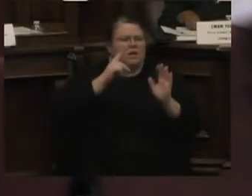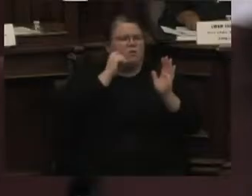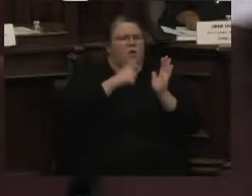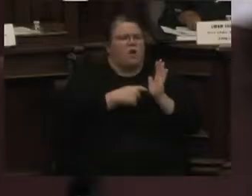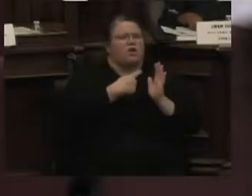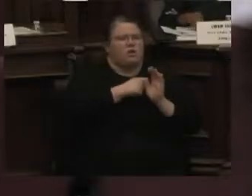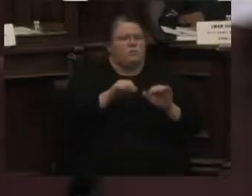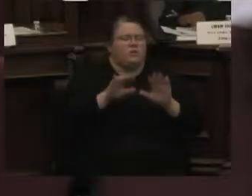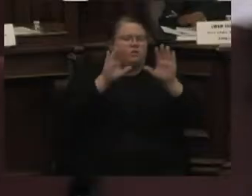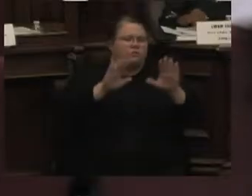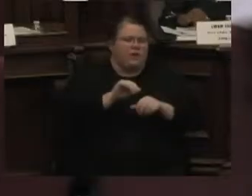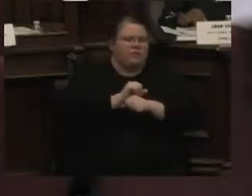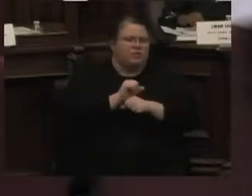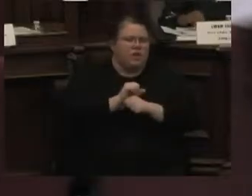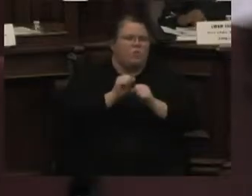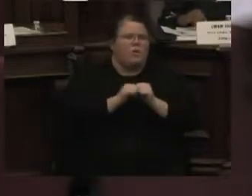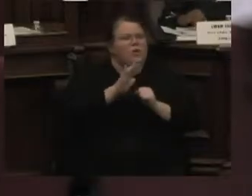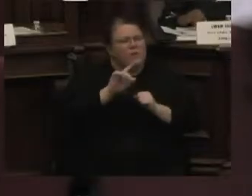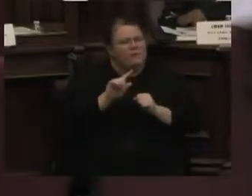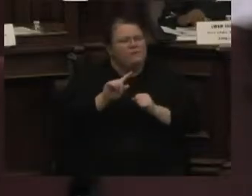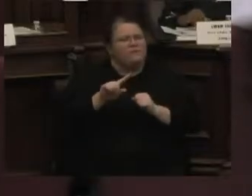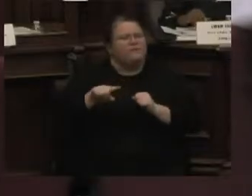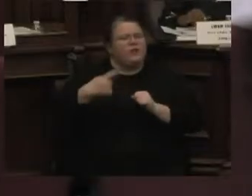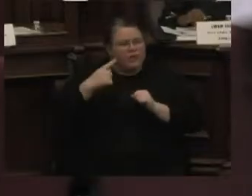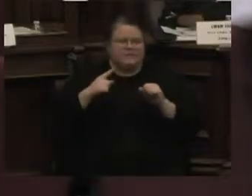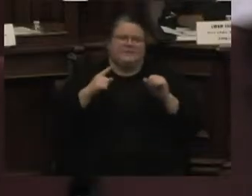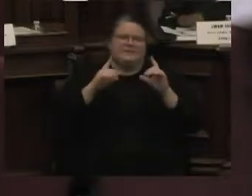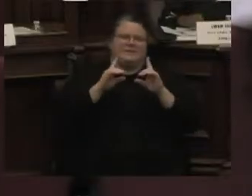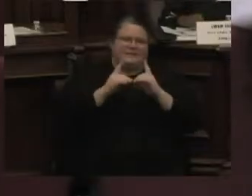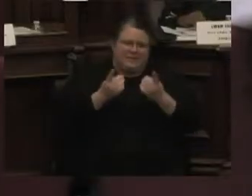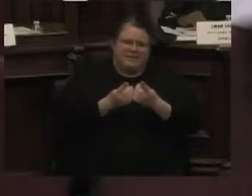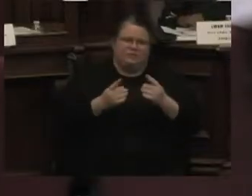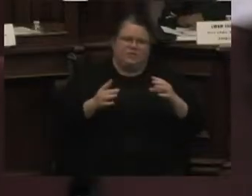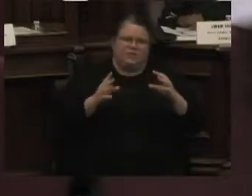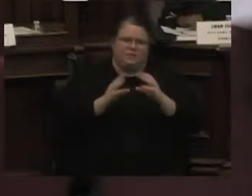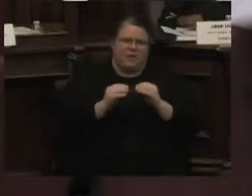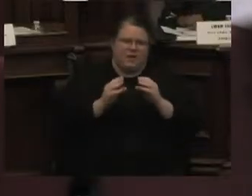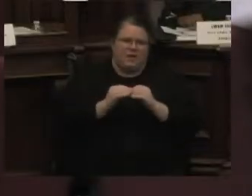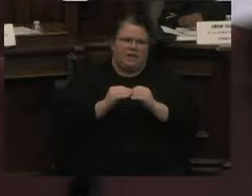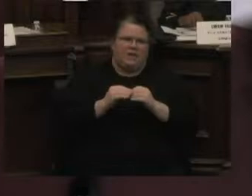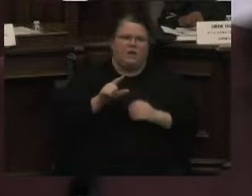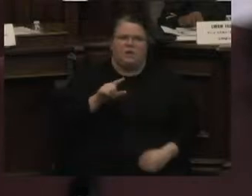I'm sorry. Oh no no, no. Before you go, I need to acknowledge